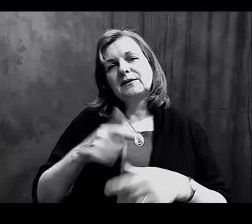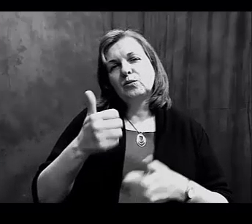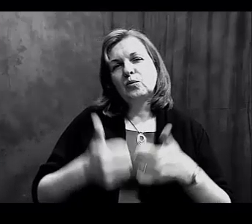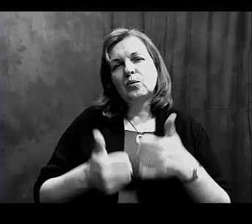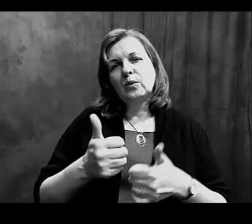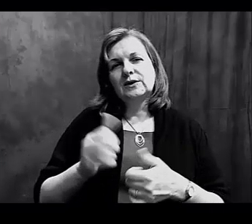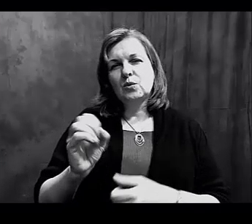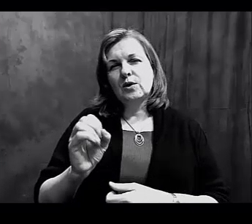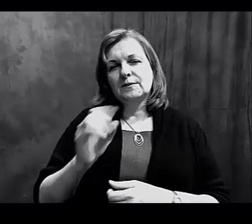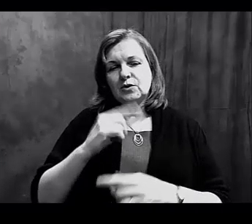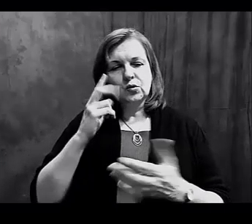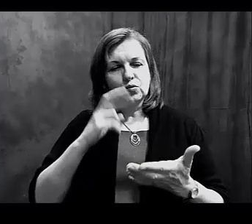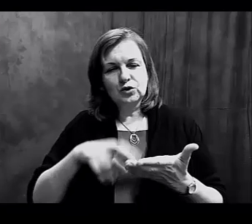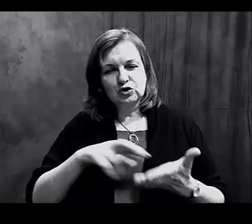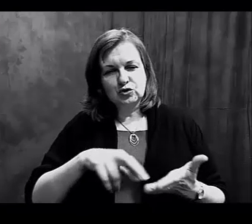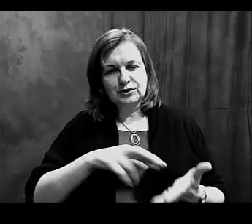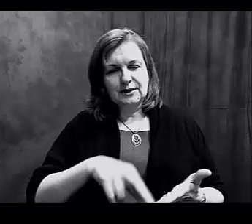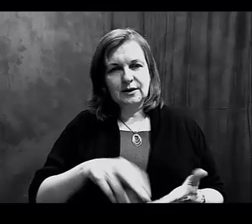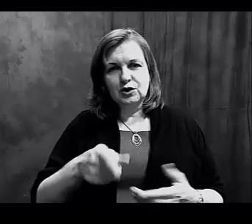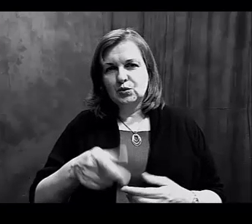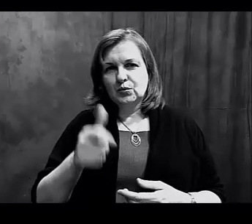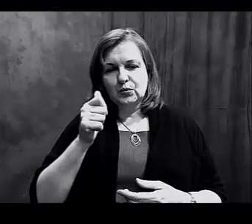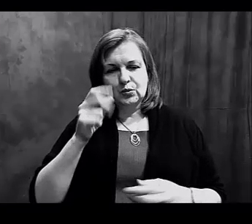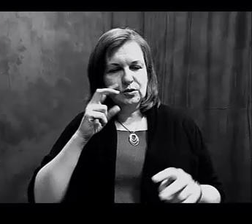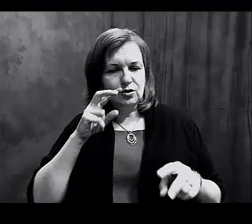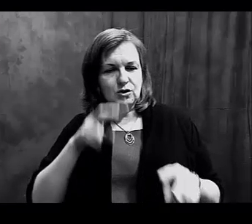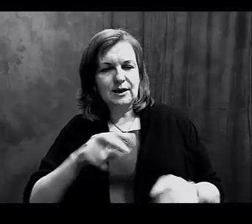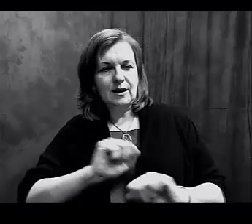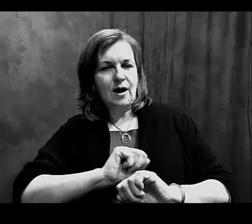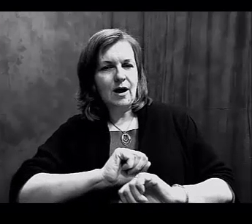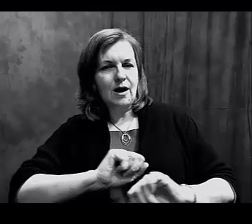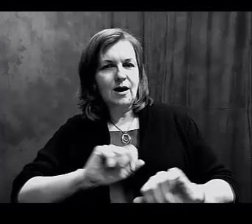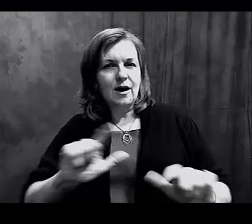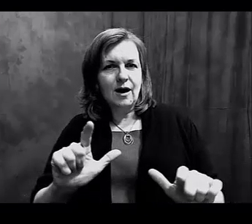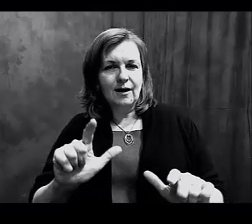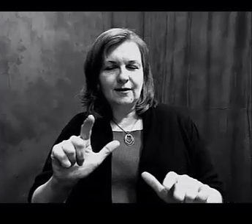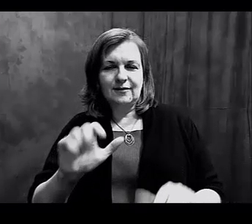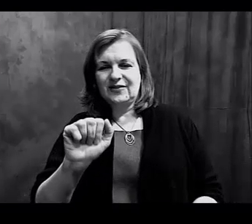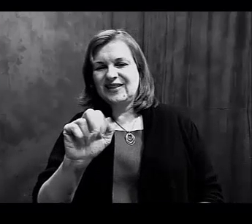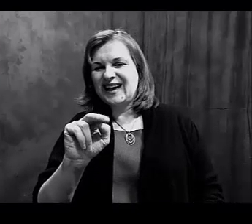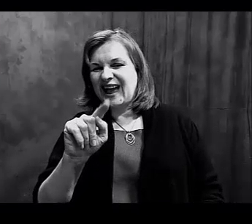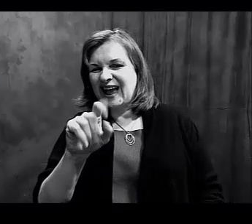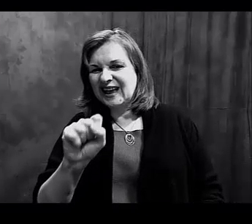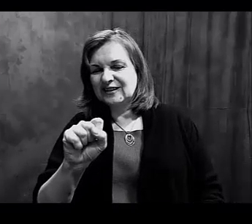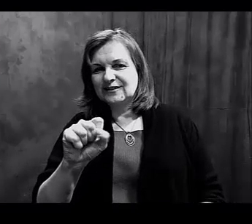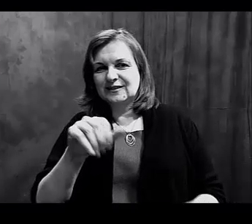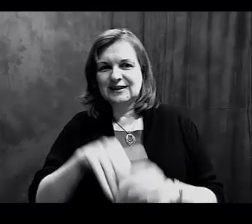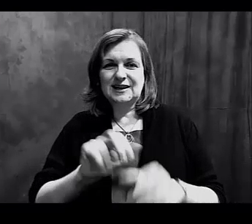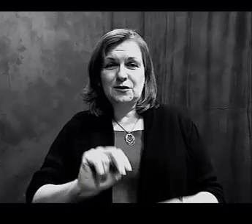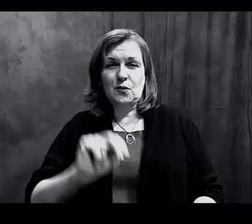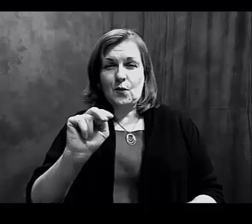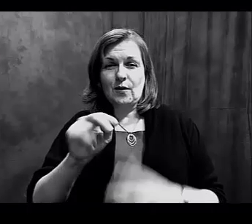now this is all going to be scaled based on the organism you're interested in you are certainly not going to look at